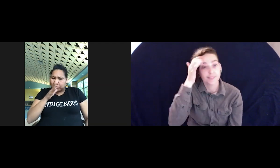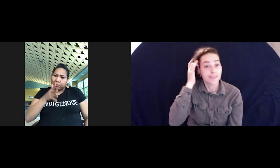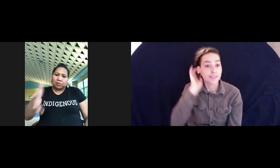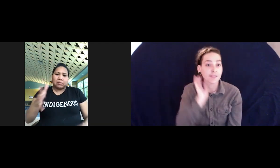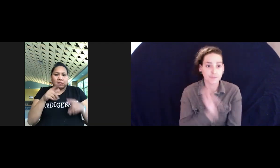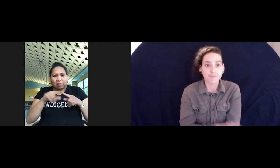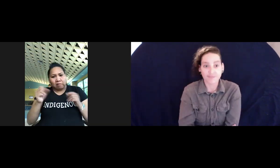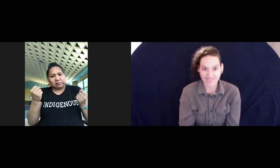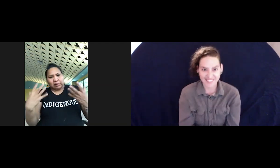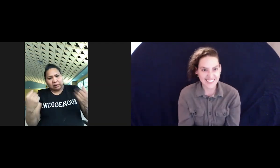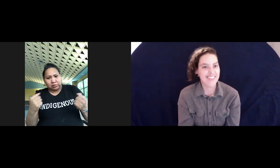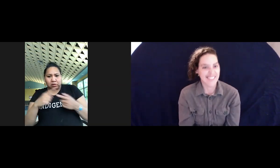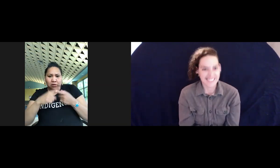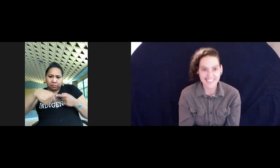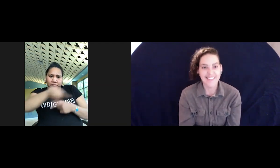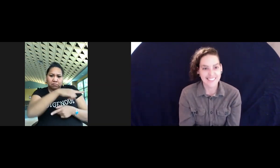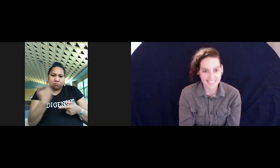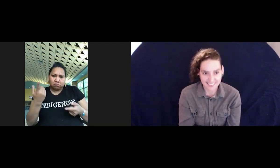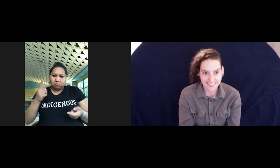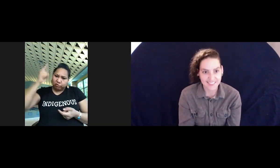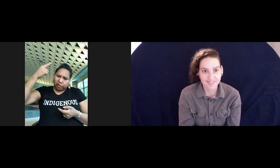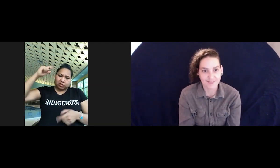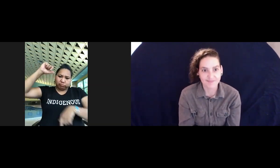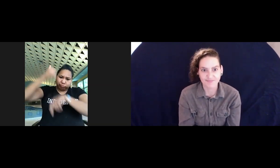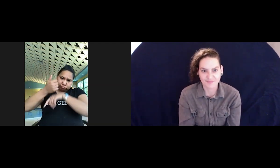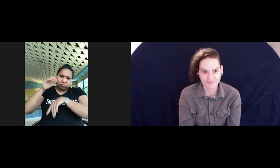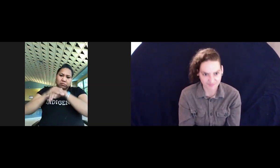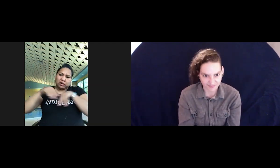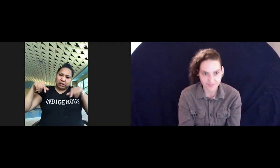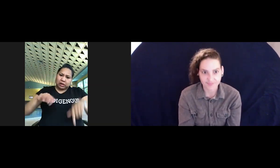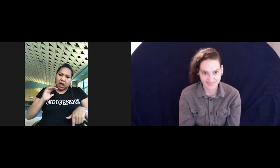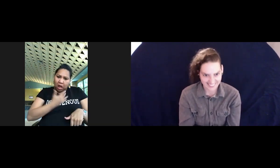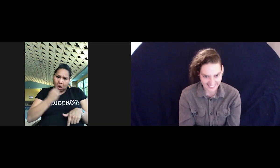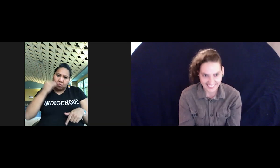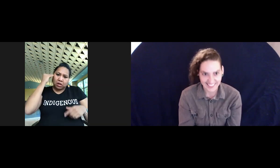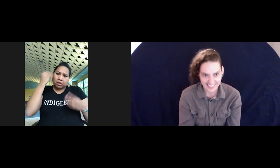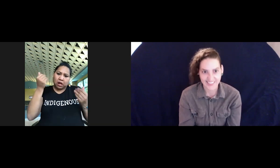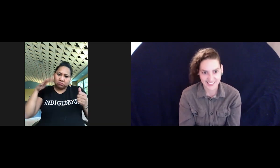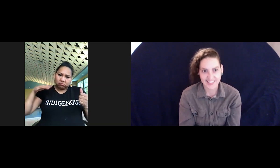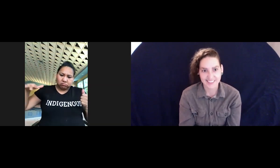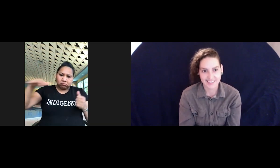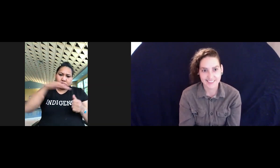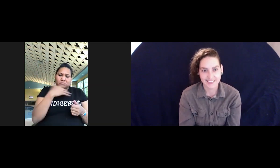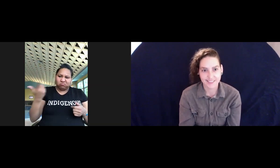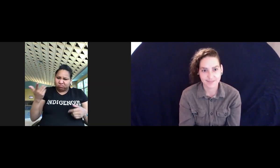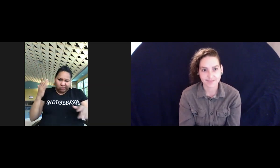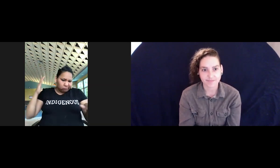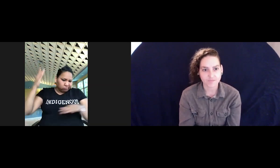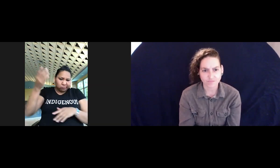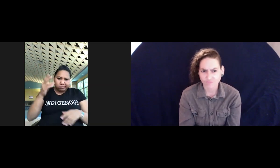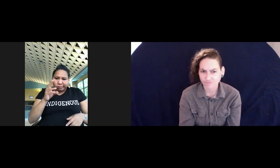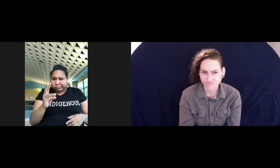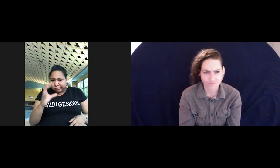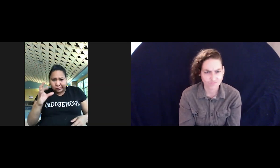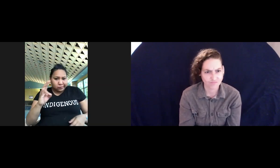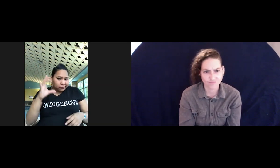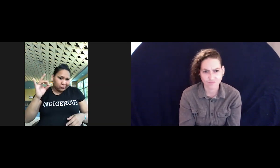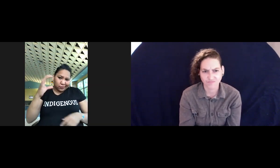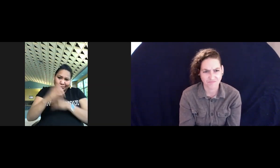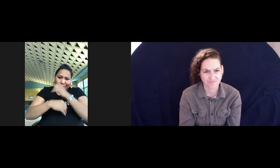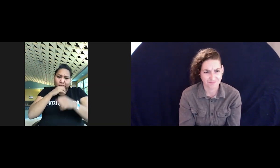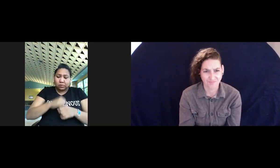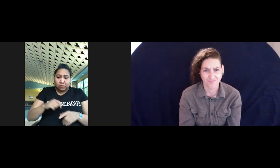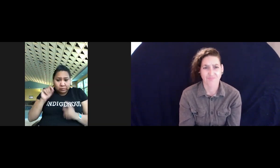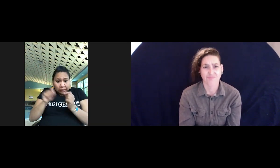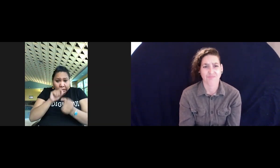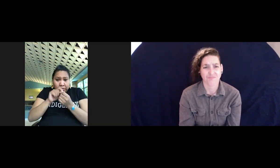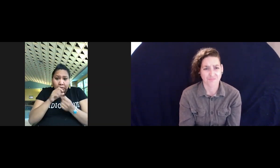PISL was the grandmother language first established by my homeland over 600, 700, 800 years ago.